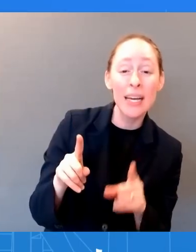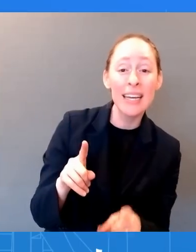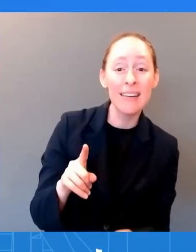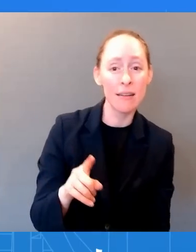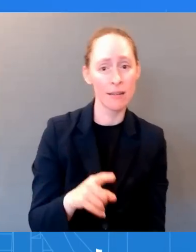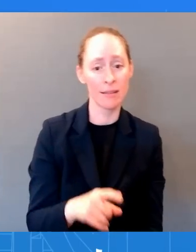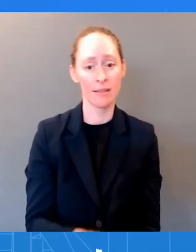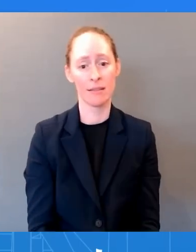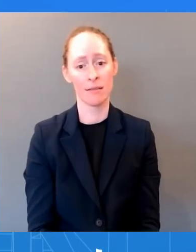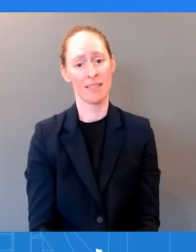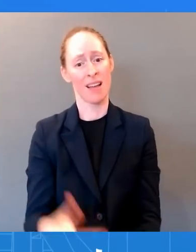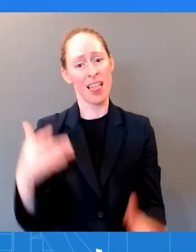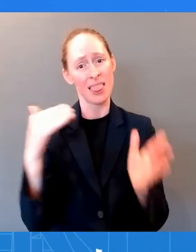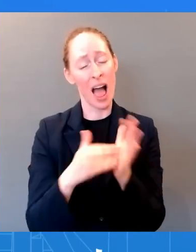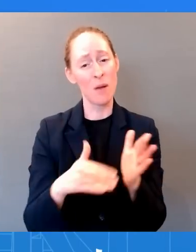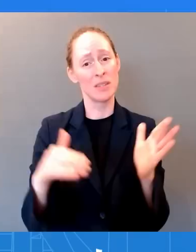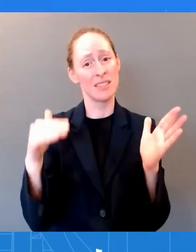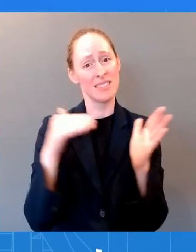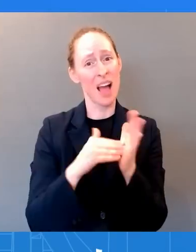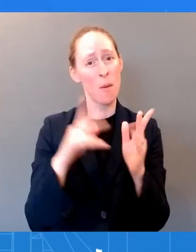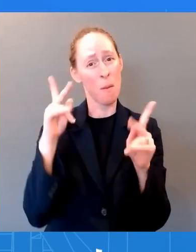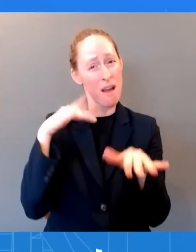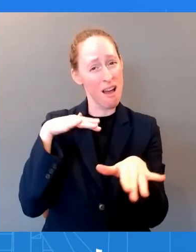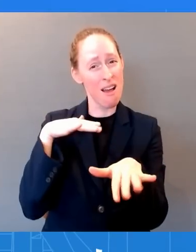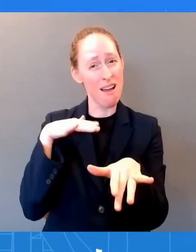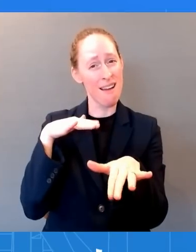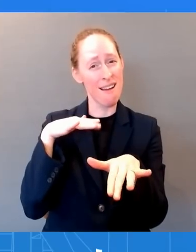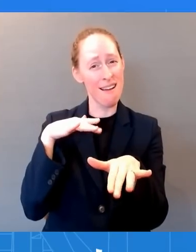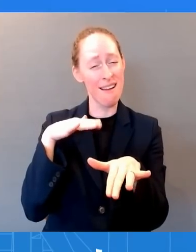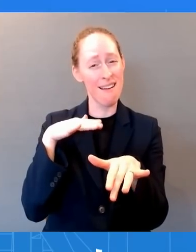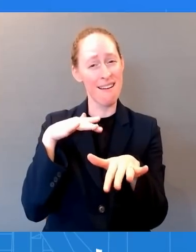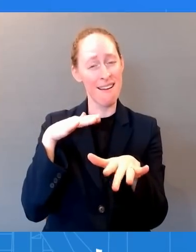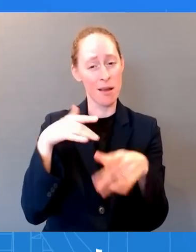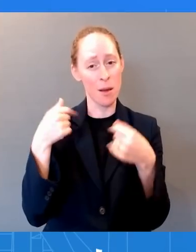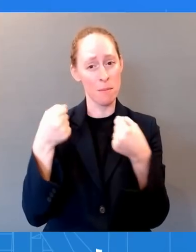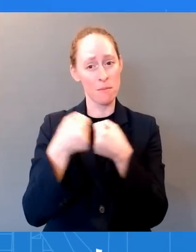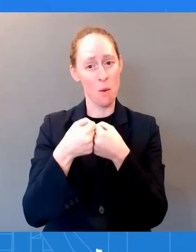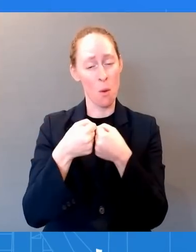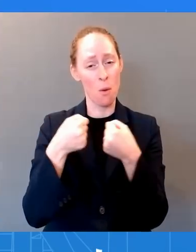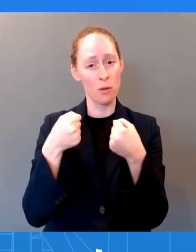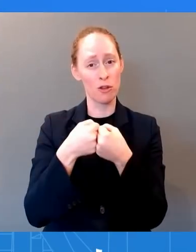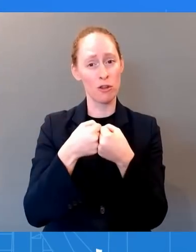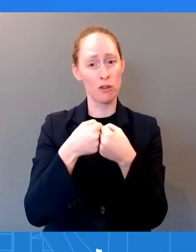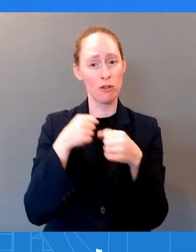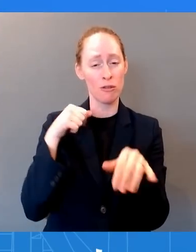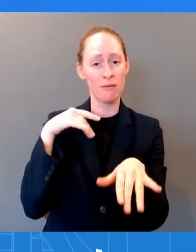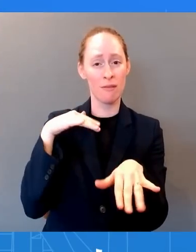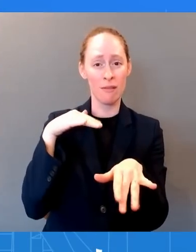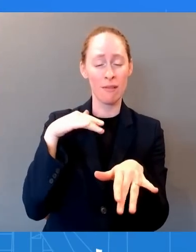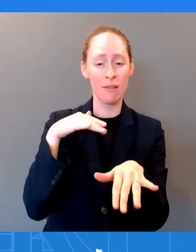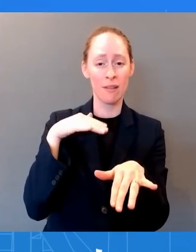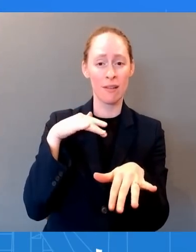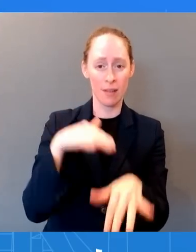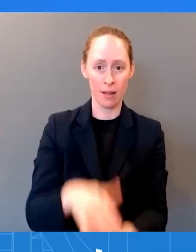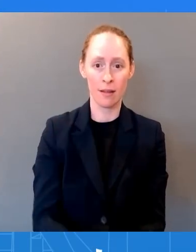Some of them turn themselves over. Some of them are caught; tens of thousands a week are not. That is what is happening.